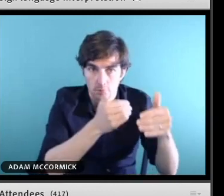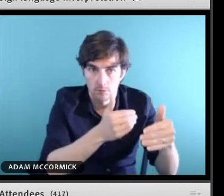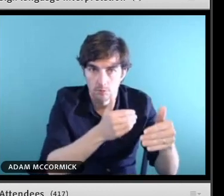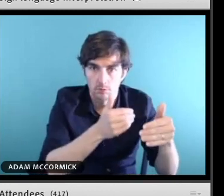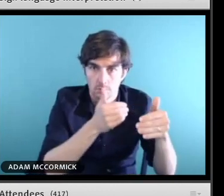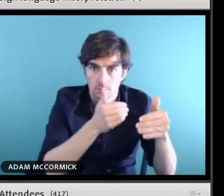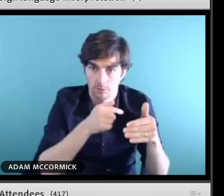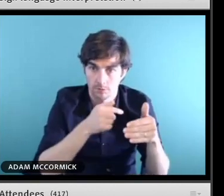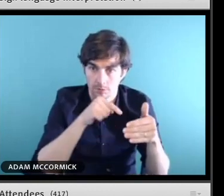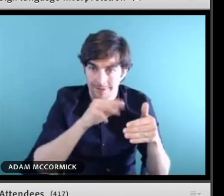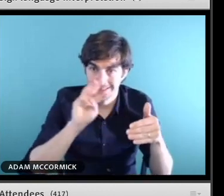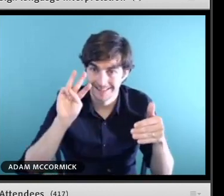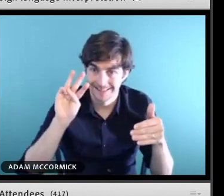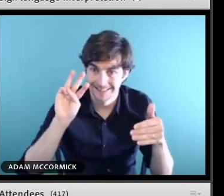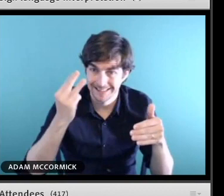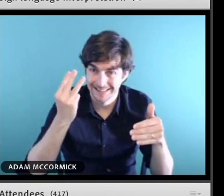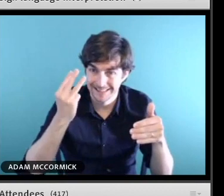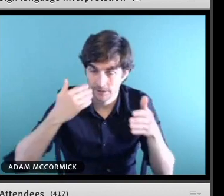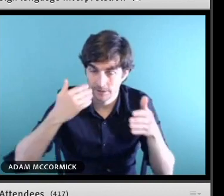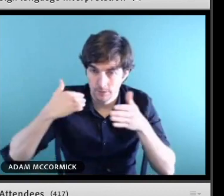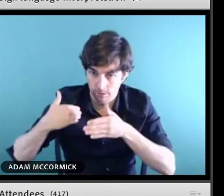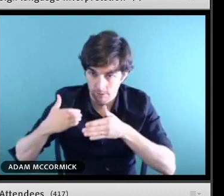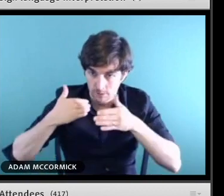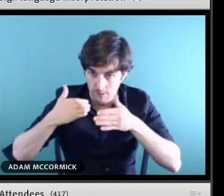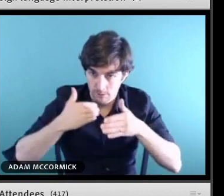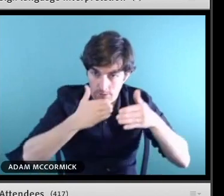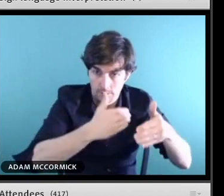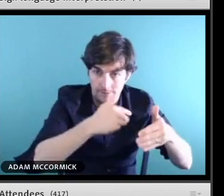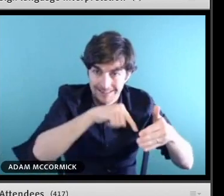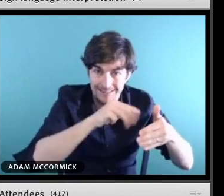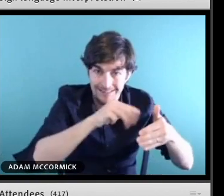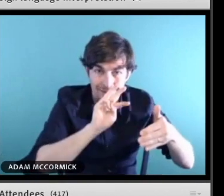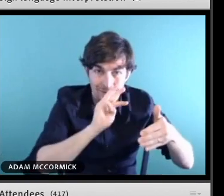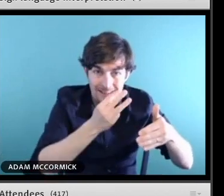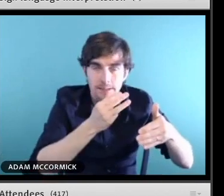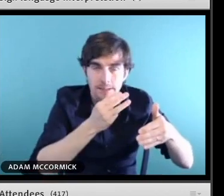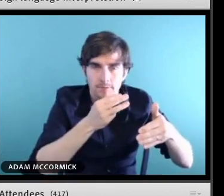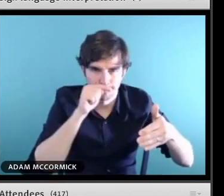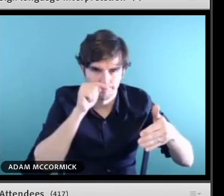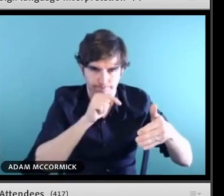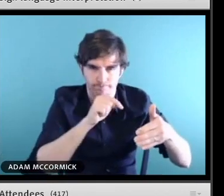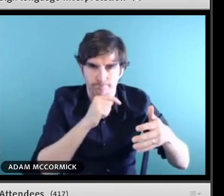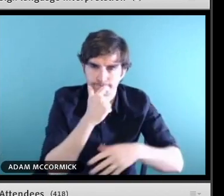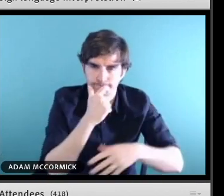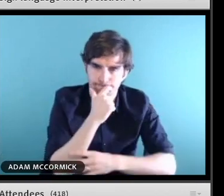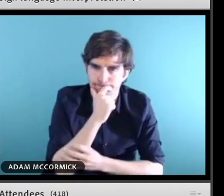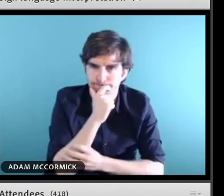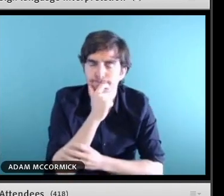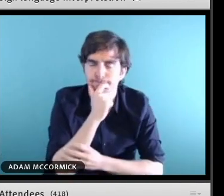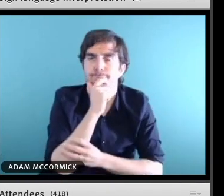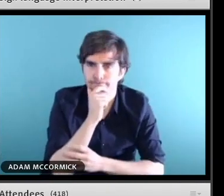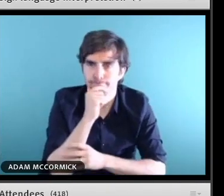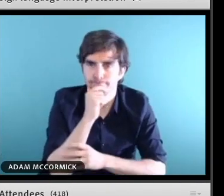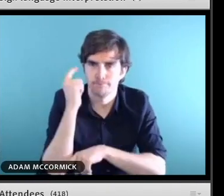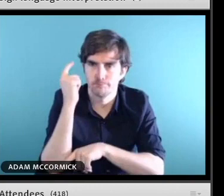used in development of the video. On the other hand, more than 300 students supported by